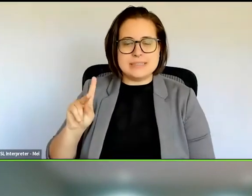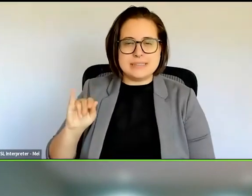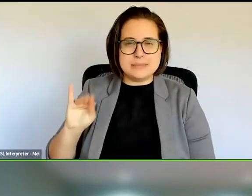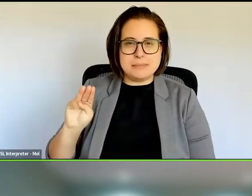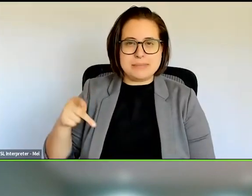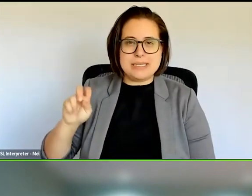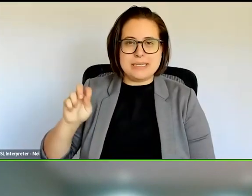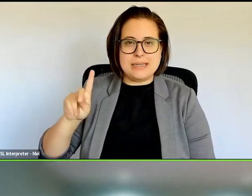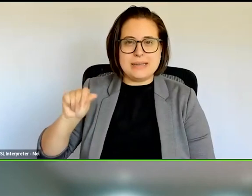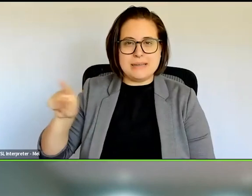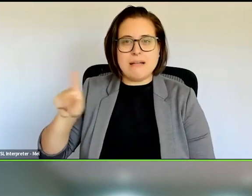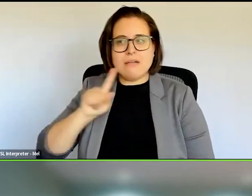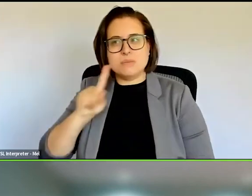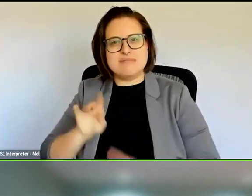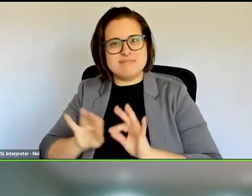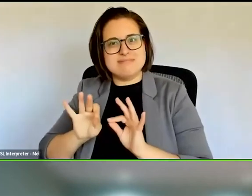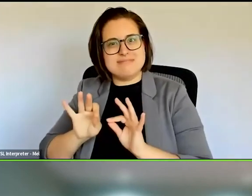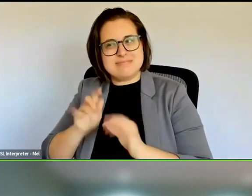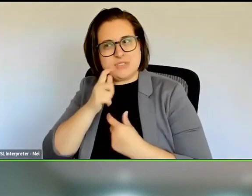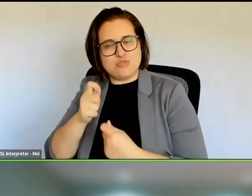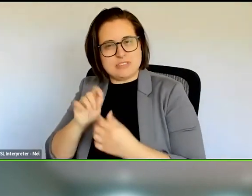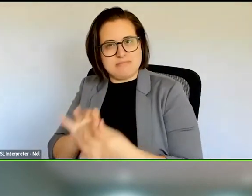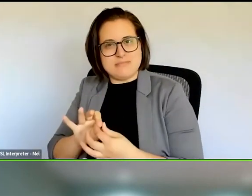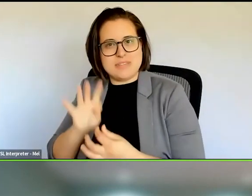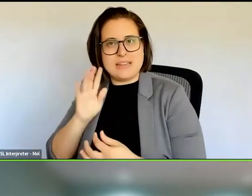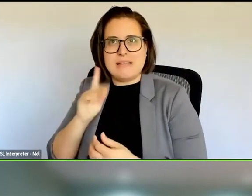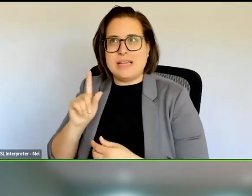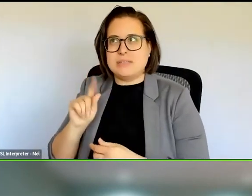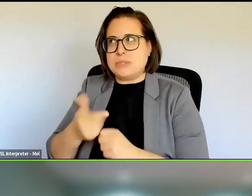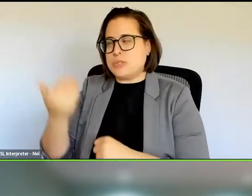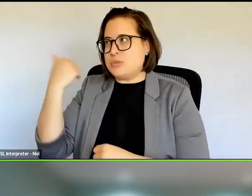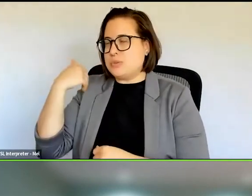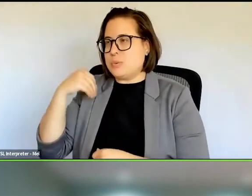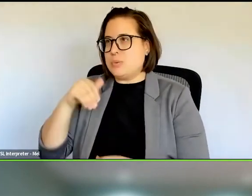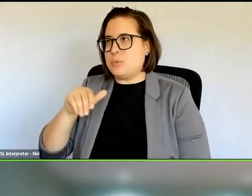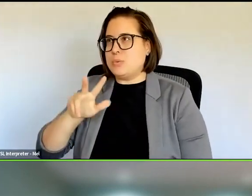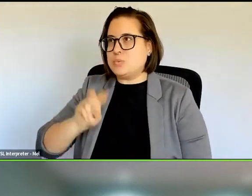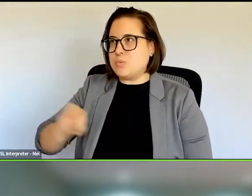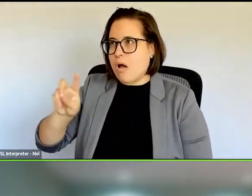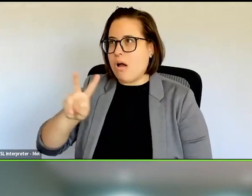just over 20 years ago, this would be 2001 or 2002 when I was a student at Stanford, I